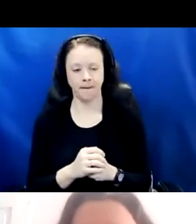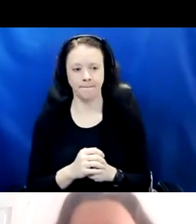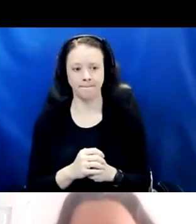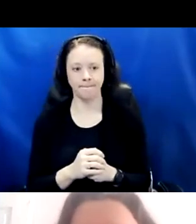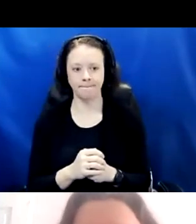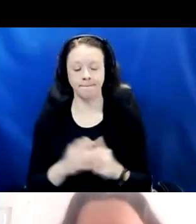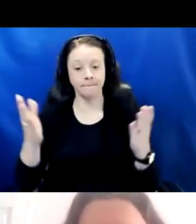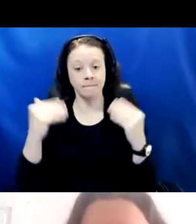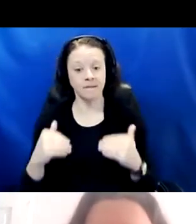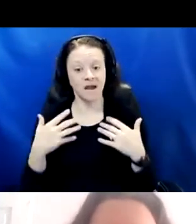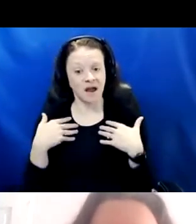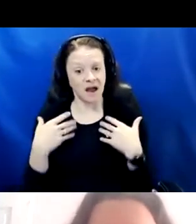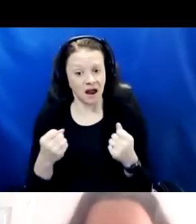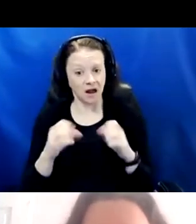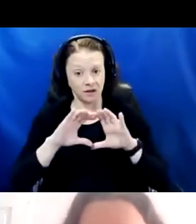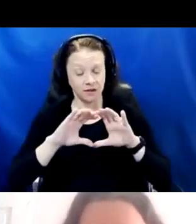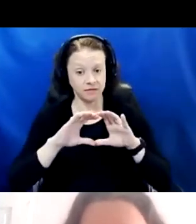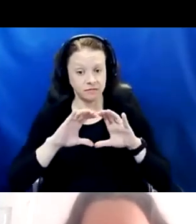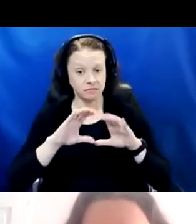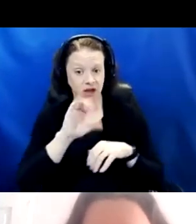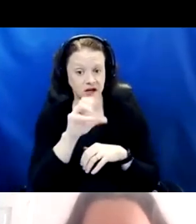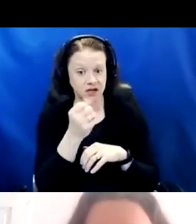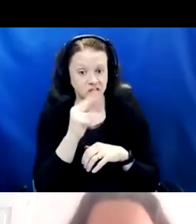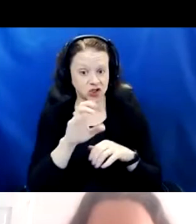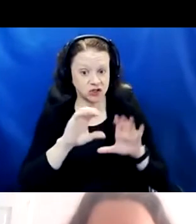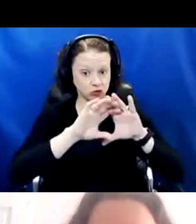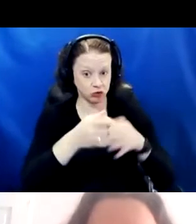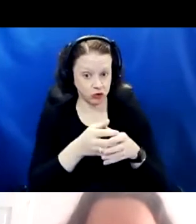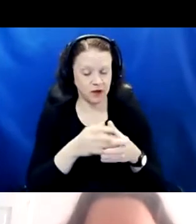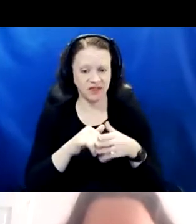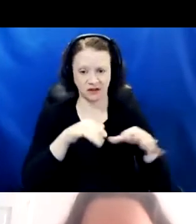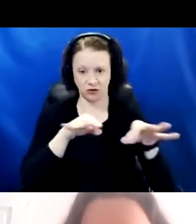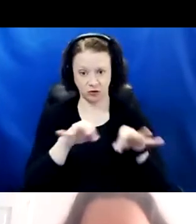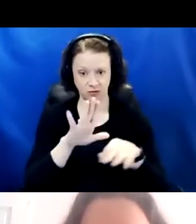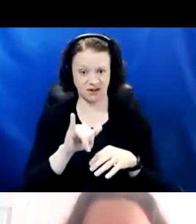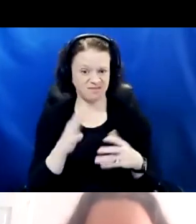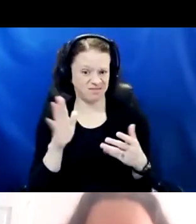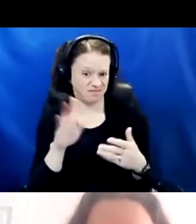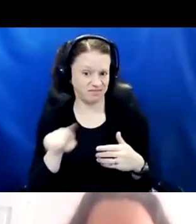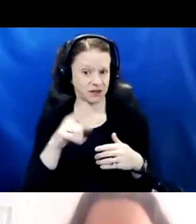The health conditions group has been described by the California Department of Public Health